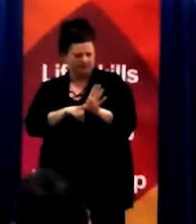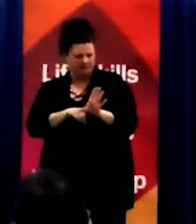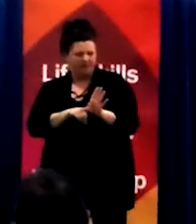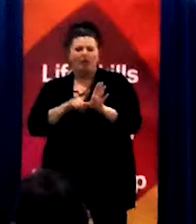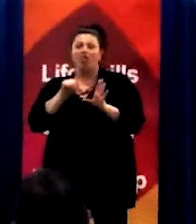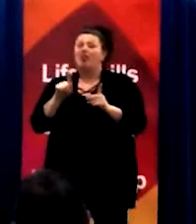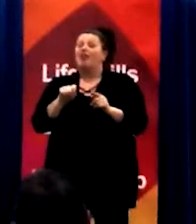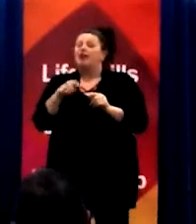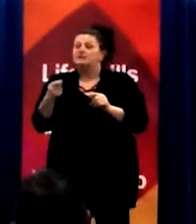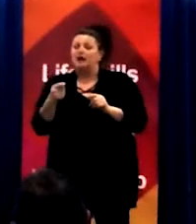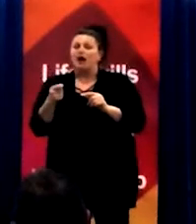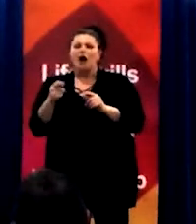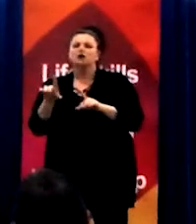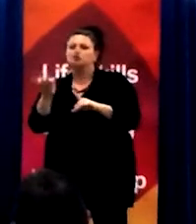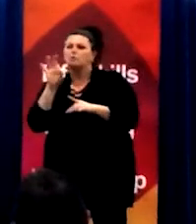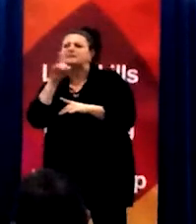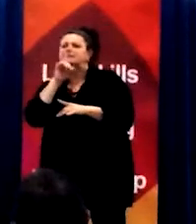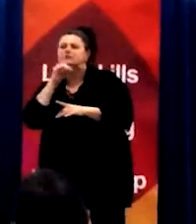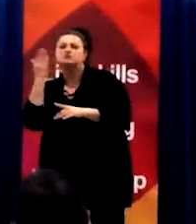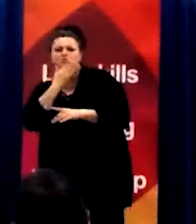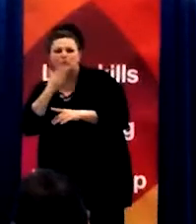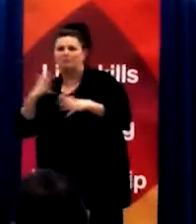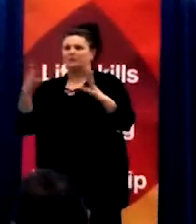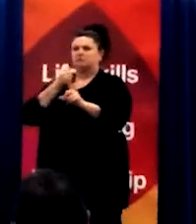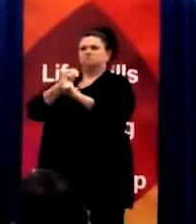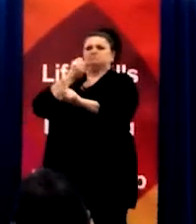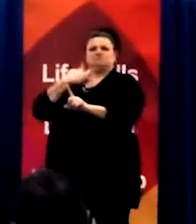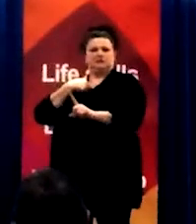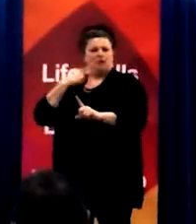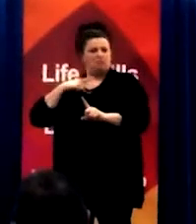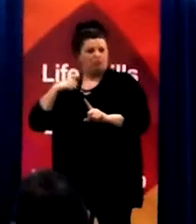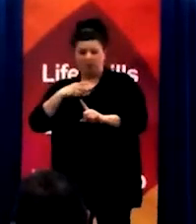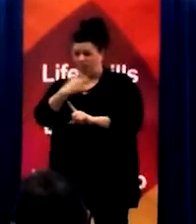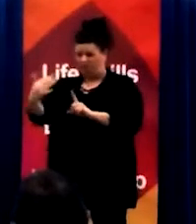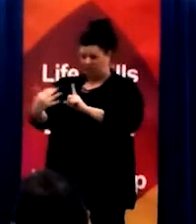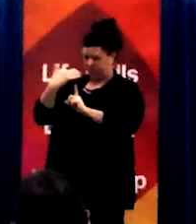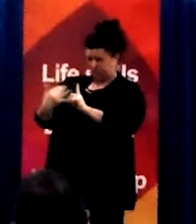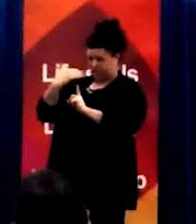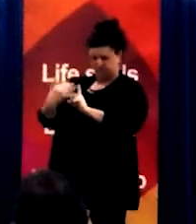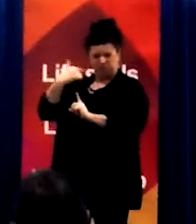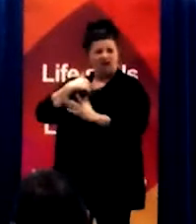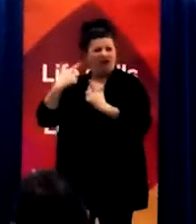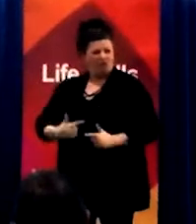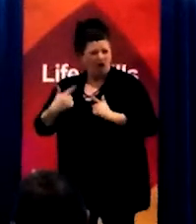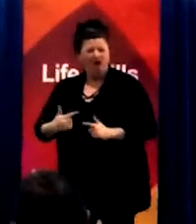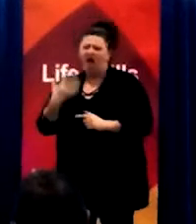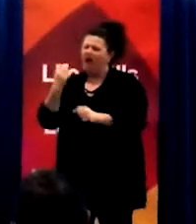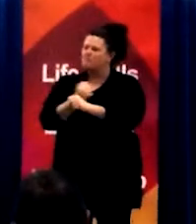Then I choose Hearing school, and that had a massive effect on me because everyone would bully me a lot and I made some friends.